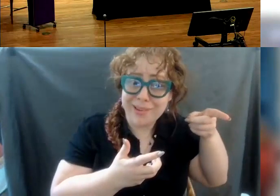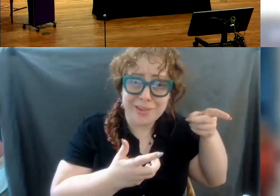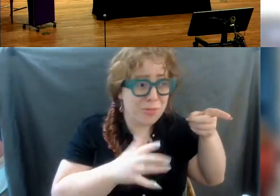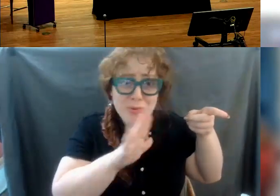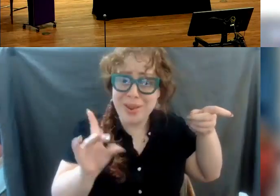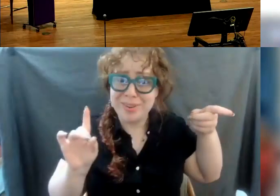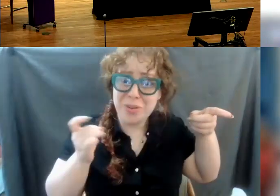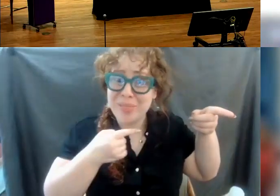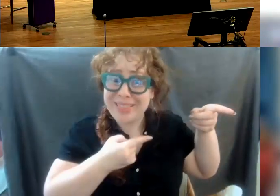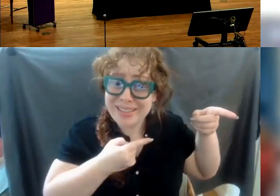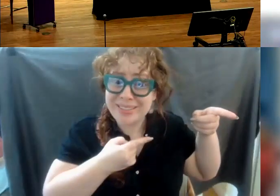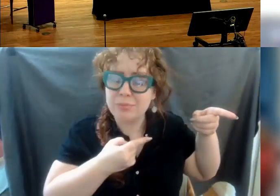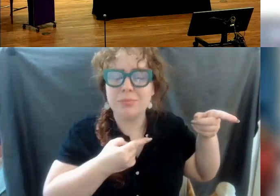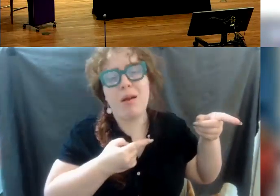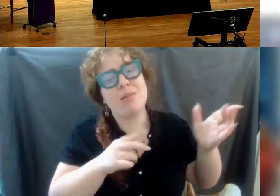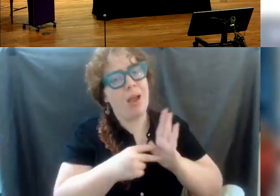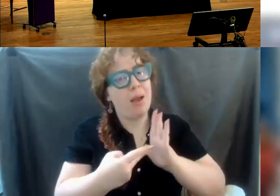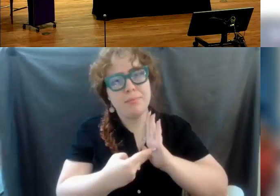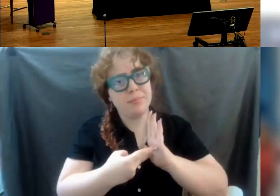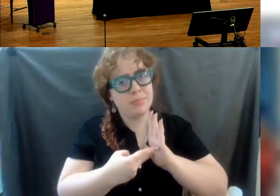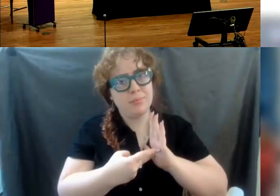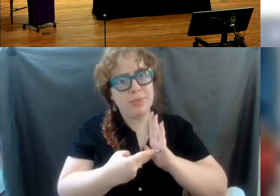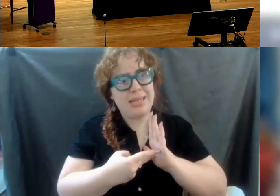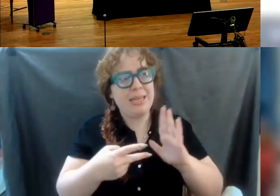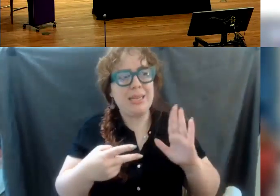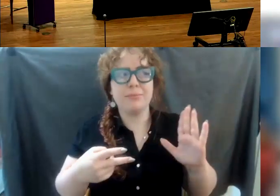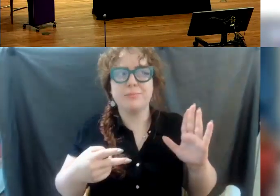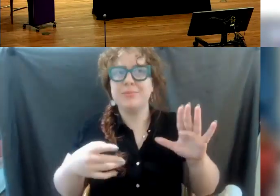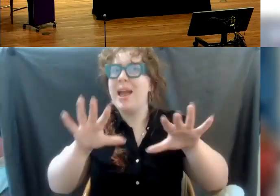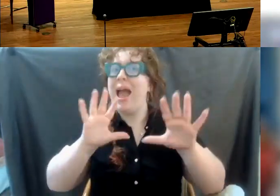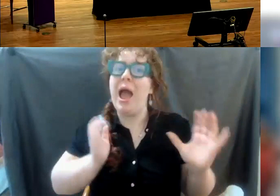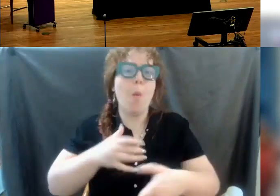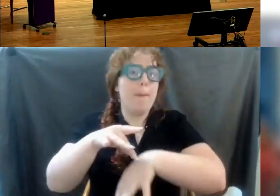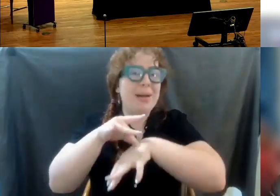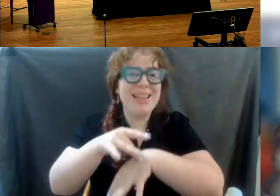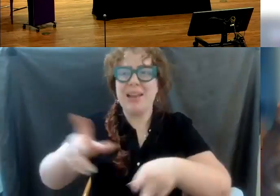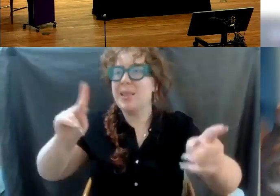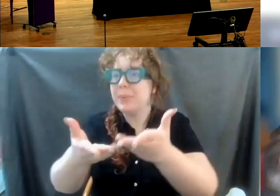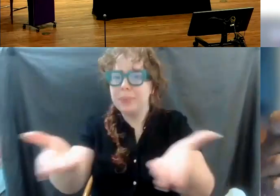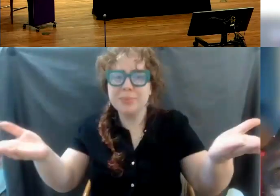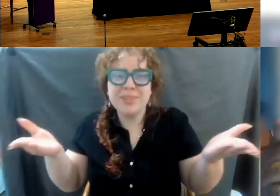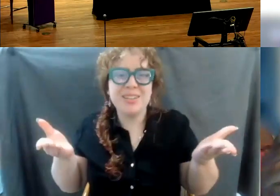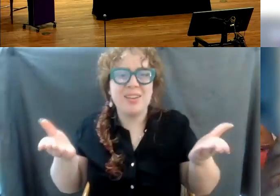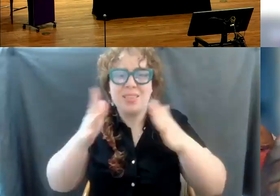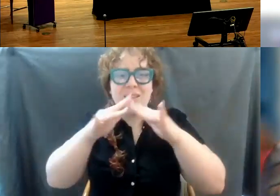in the ecosystems of the people, the planet and everything else that is impacted by sort of that sense of about that pathology.